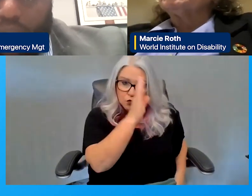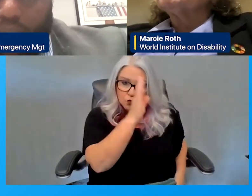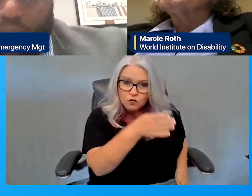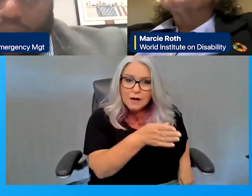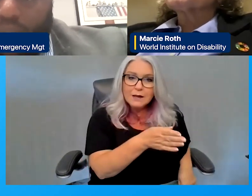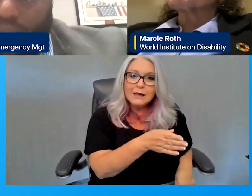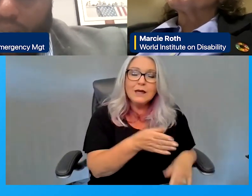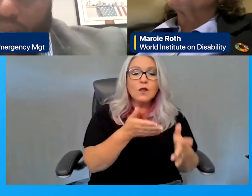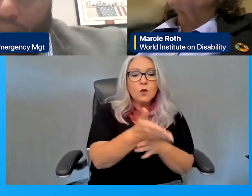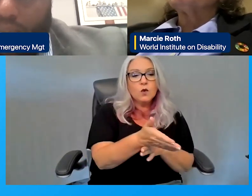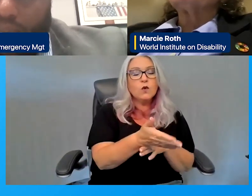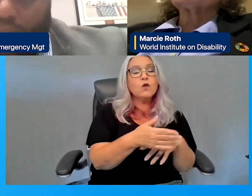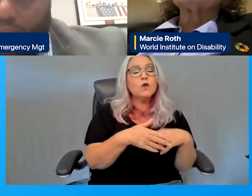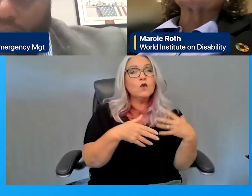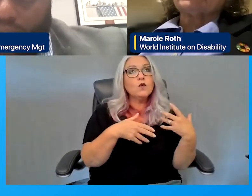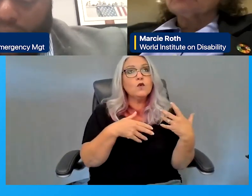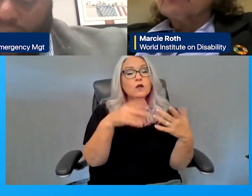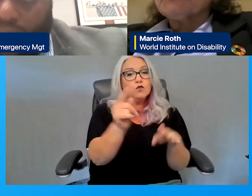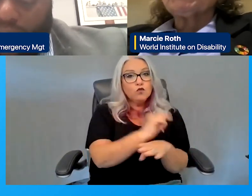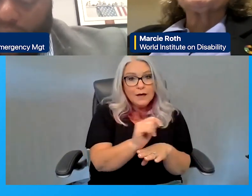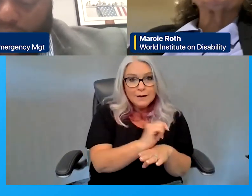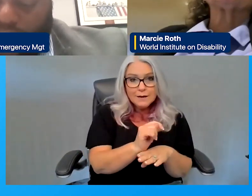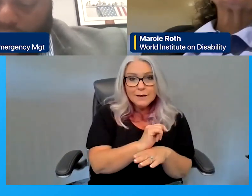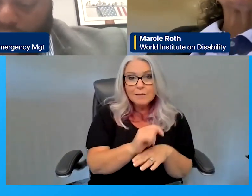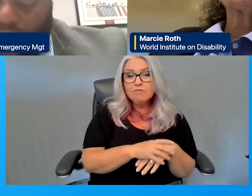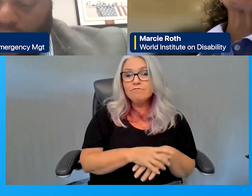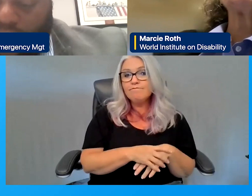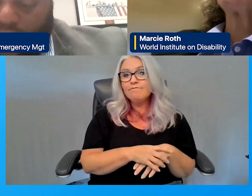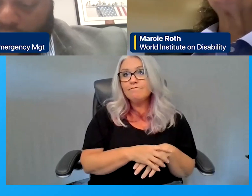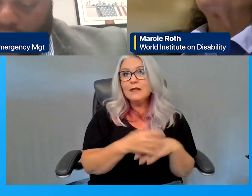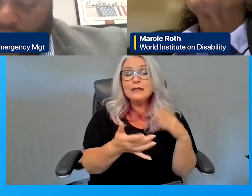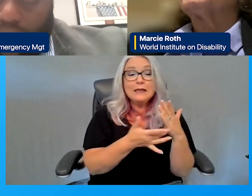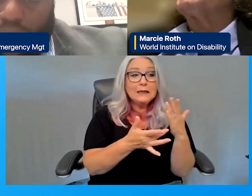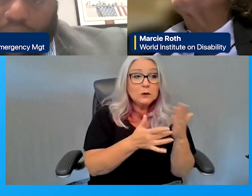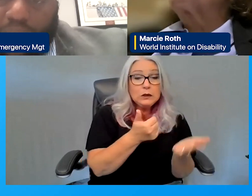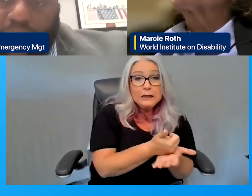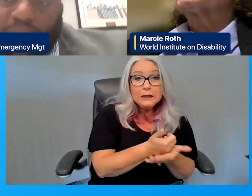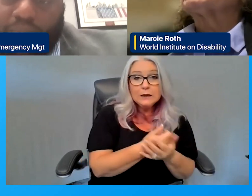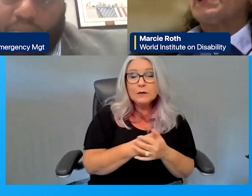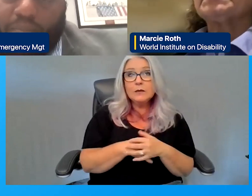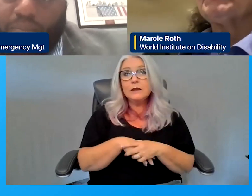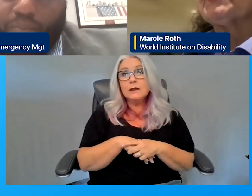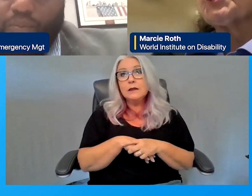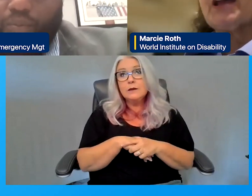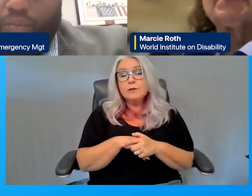training, through technical assistance. Through guides and